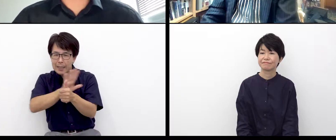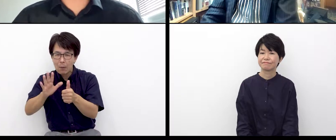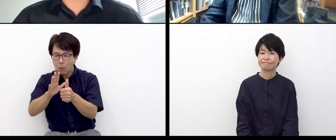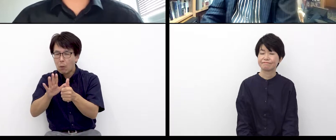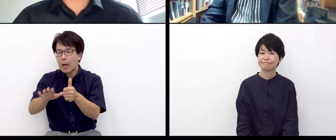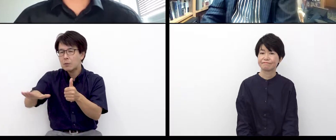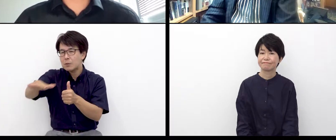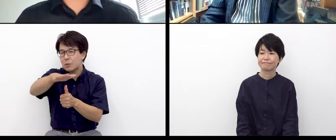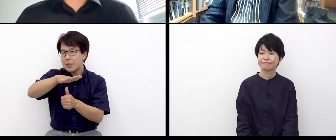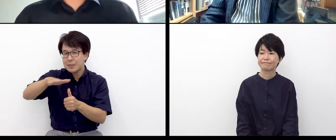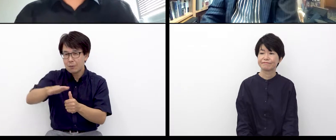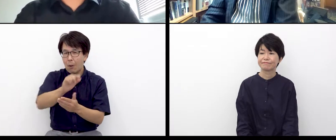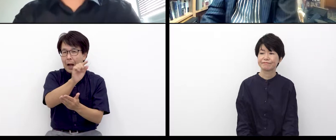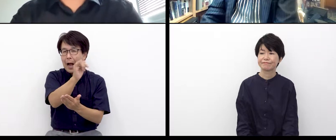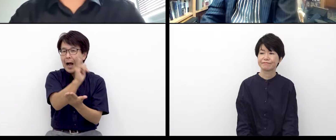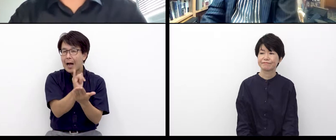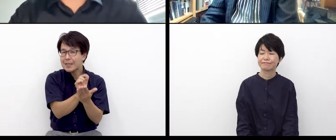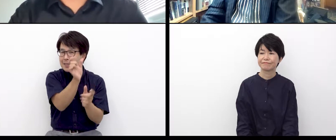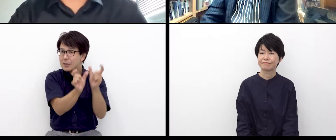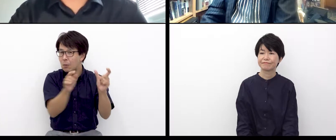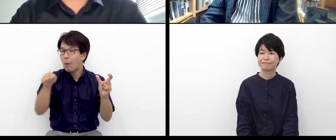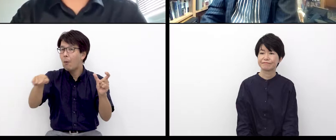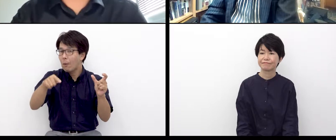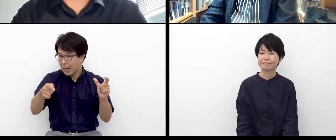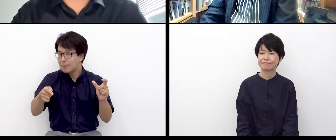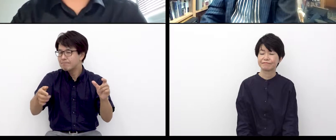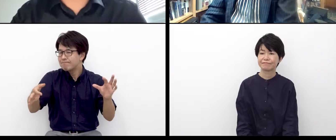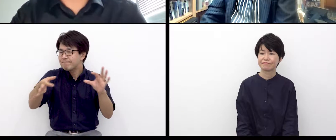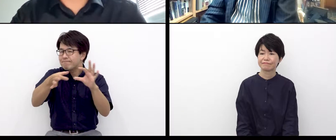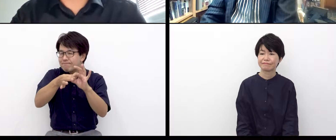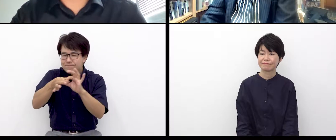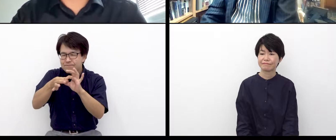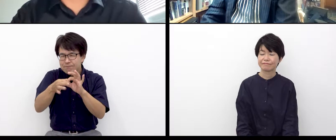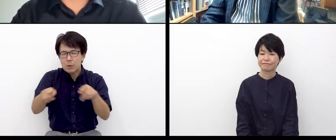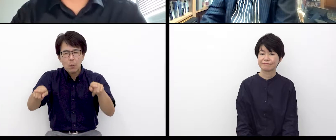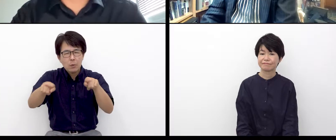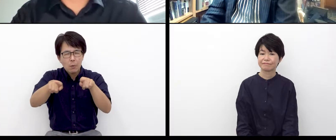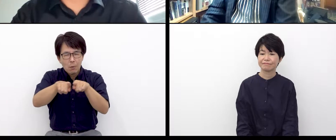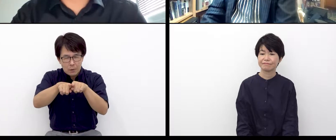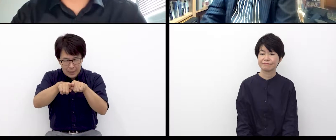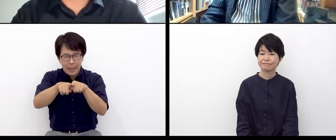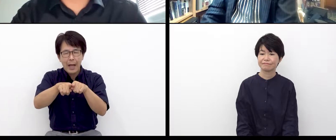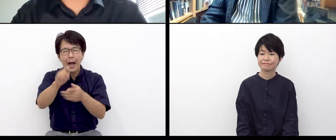using some time-consuming tools, such as letters and video letters, and finally make artwork together.